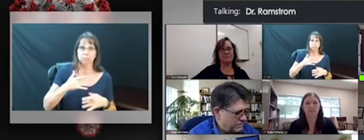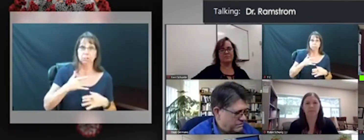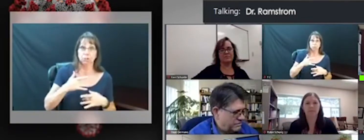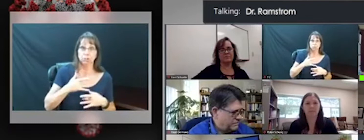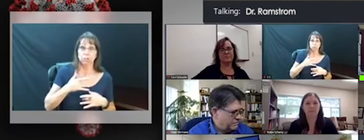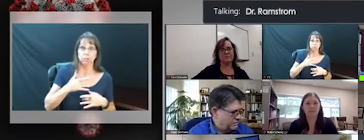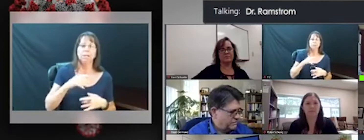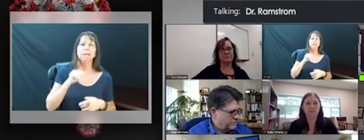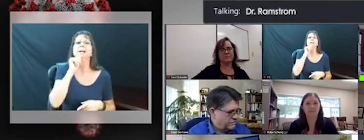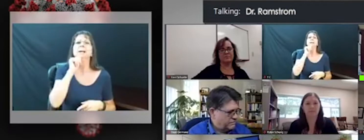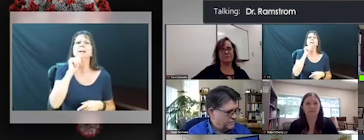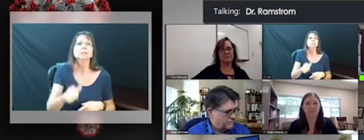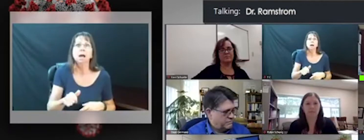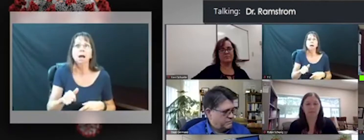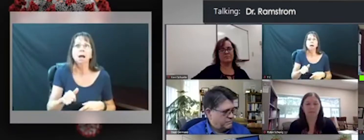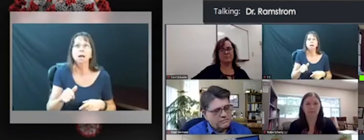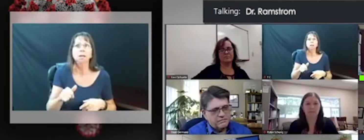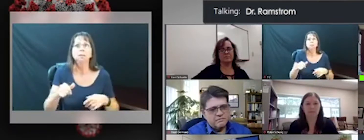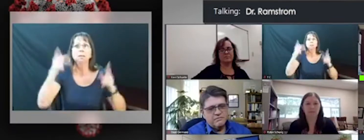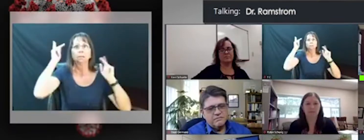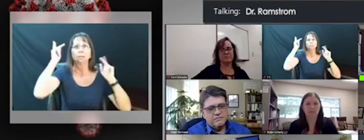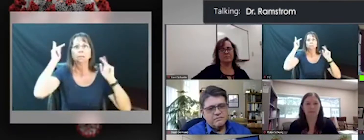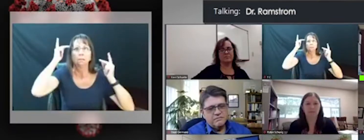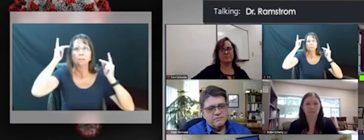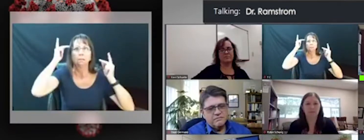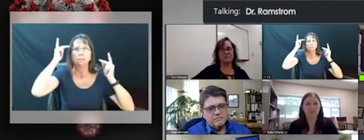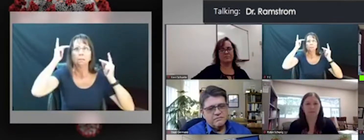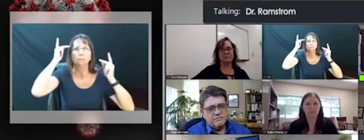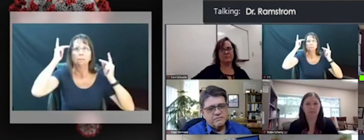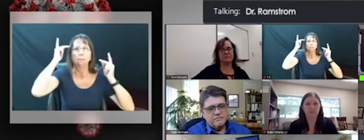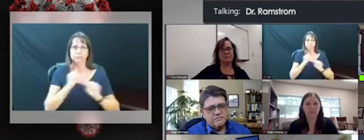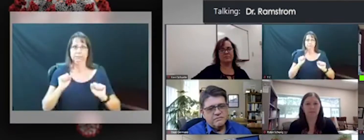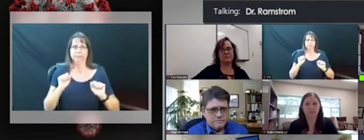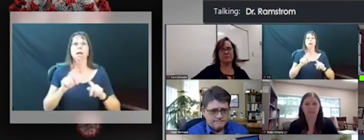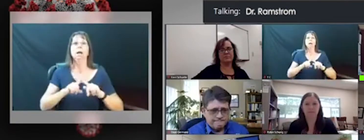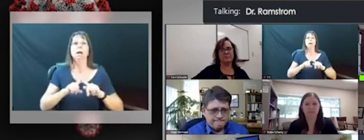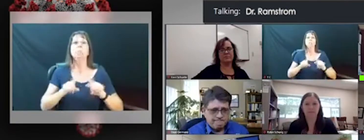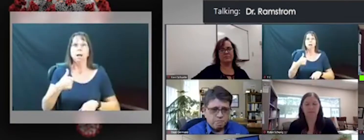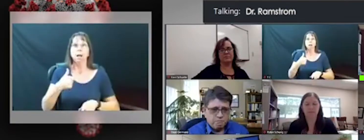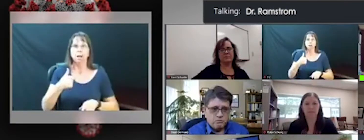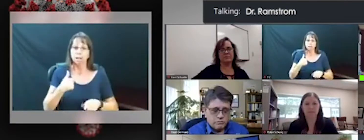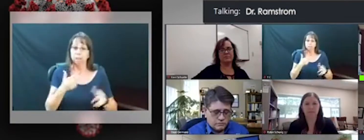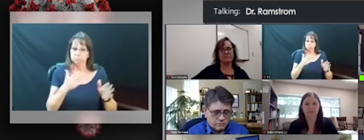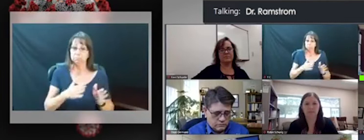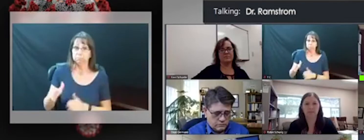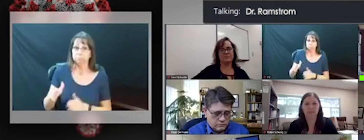for my safety, but I am taking steps like anybody would just to be careful.